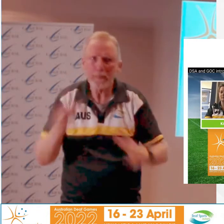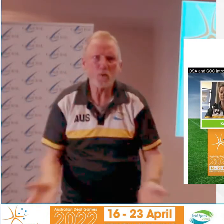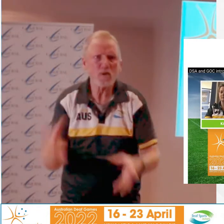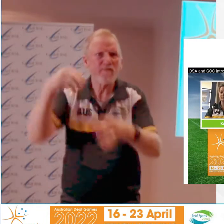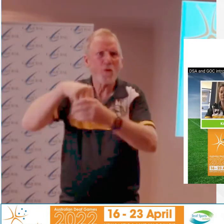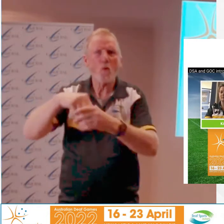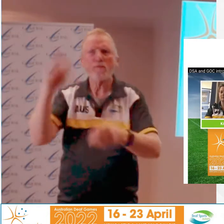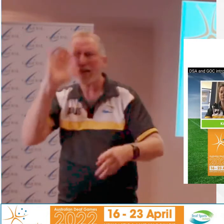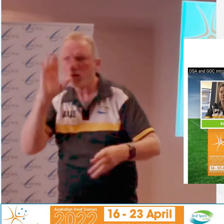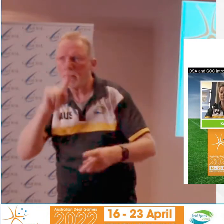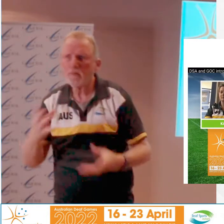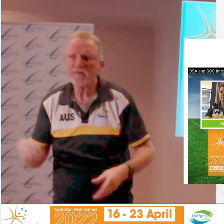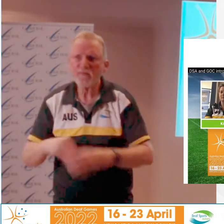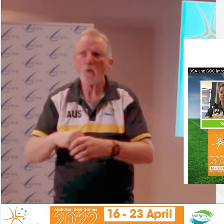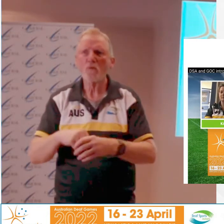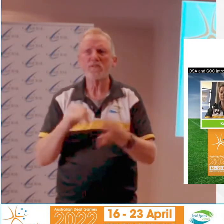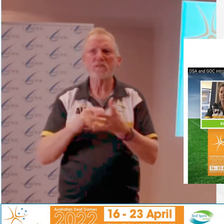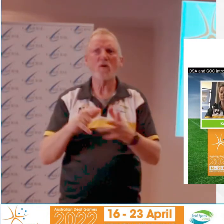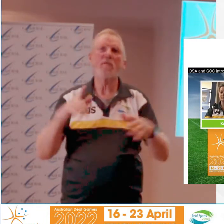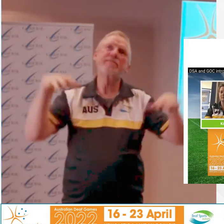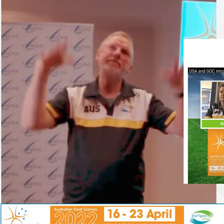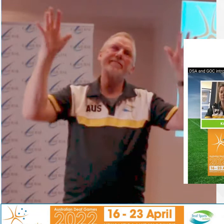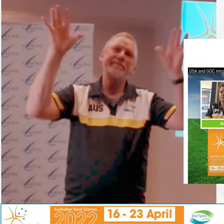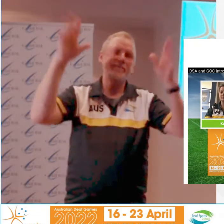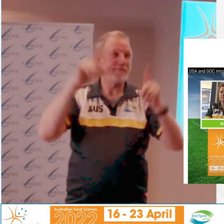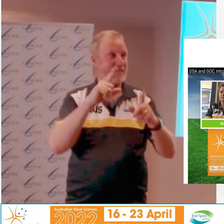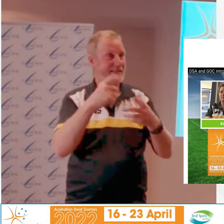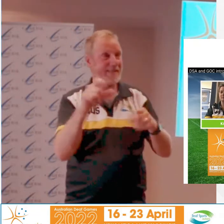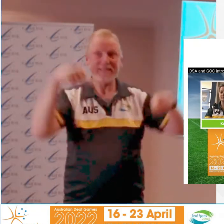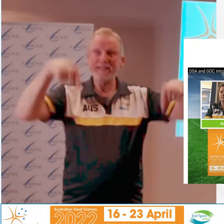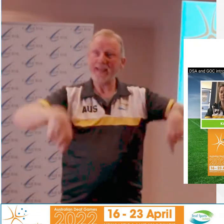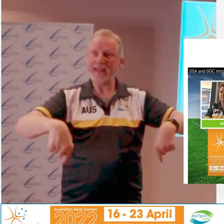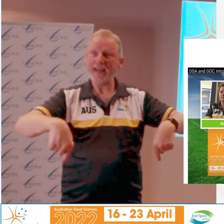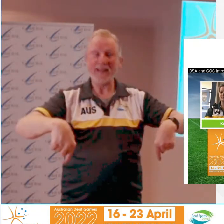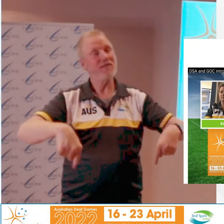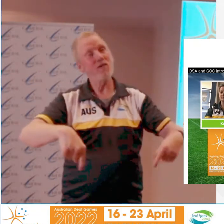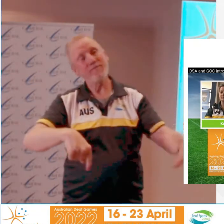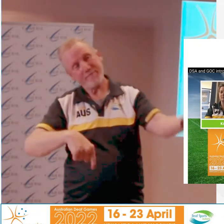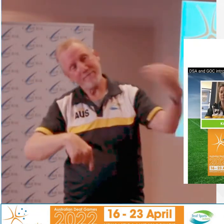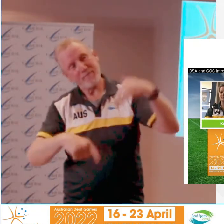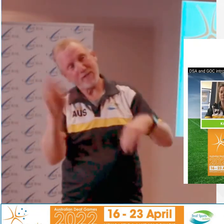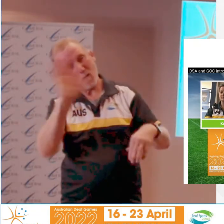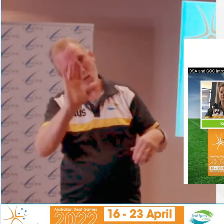she's always encouraging young people regional towns to get involved in sports so Cindy can you come up and say hello